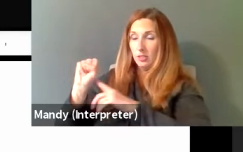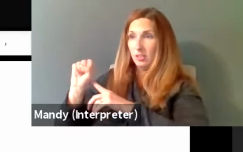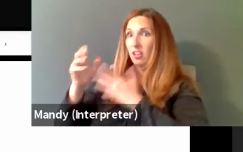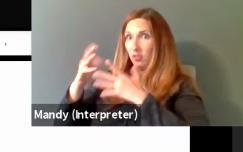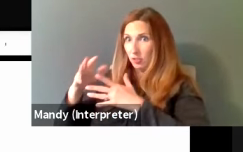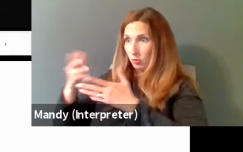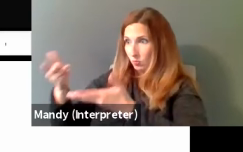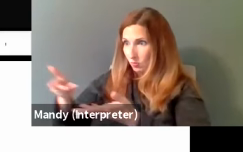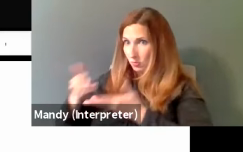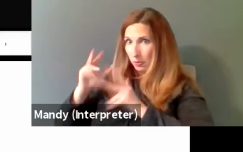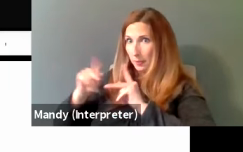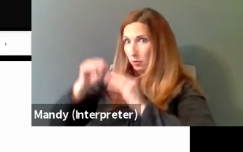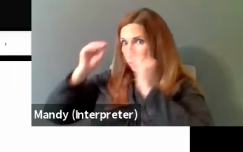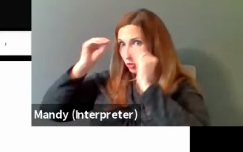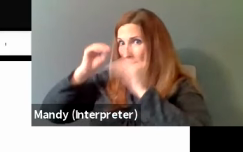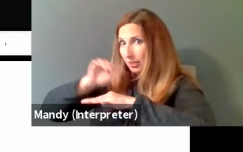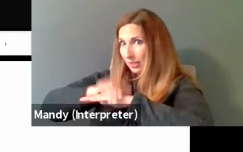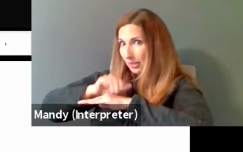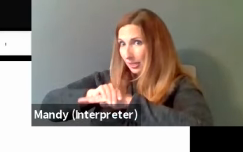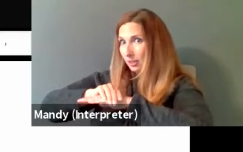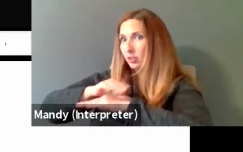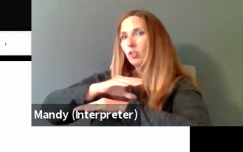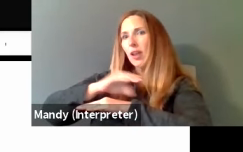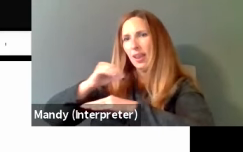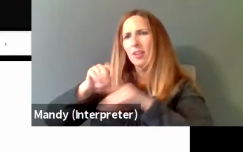and have employment, sort of, agency,